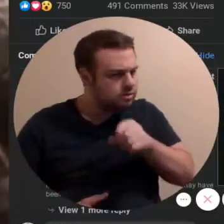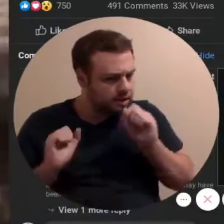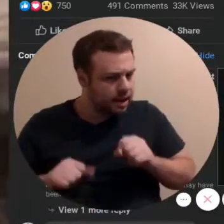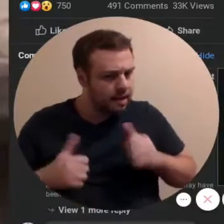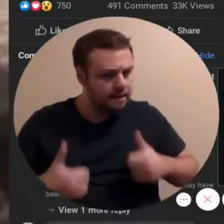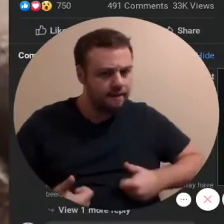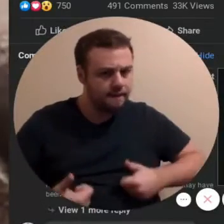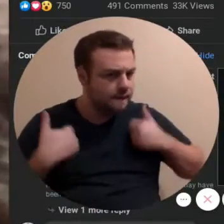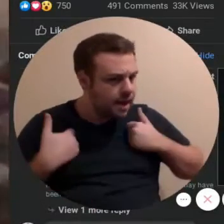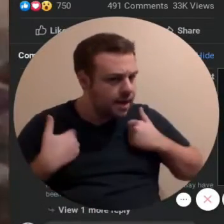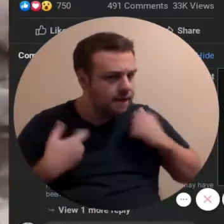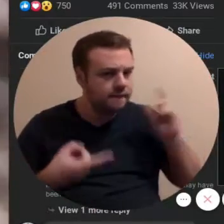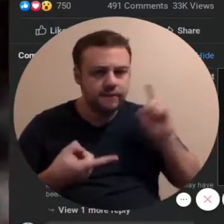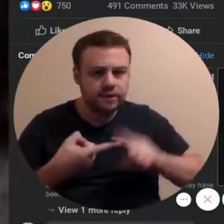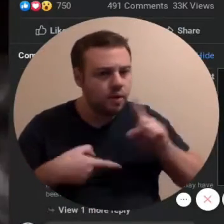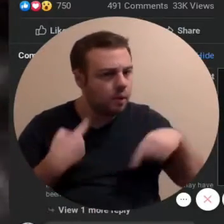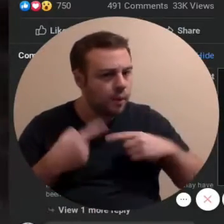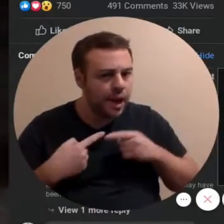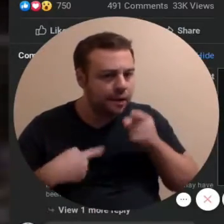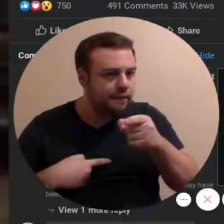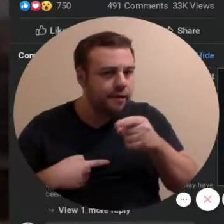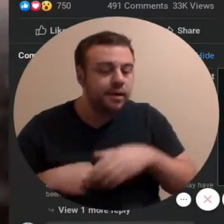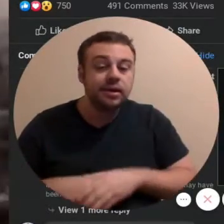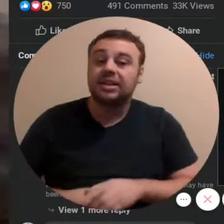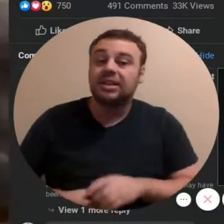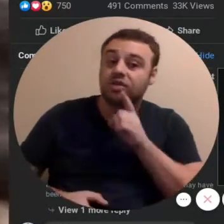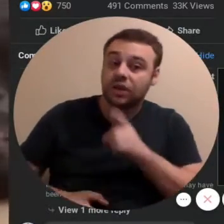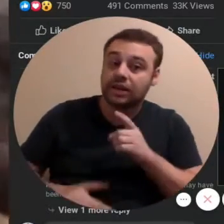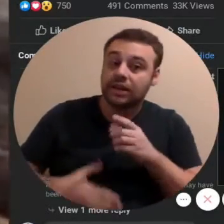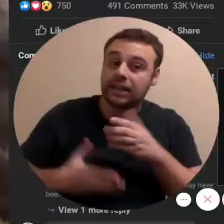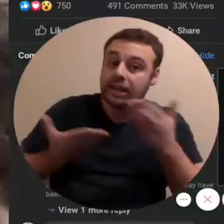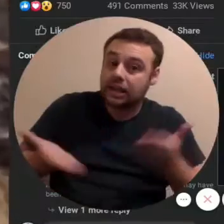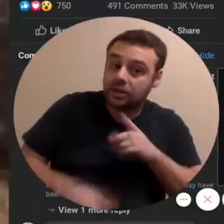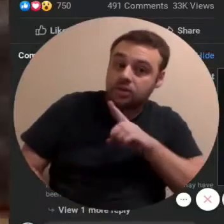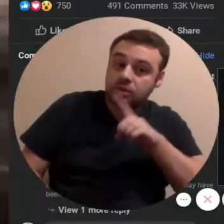Julie: I think in captivity it's about 43 years. Erica: Is that right Janice?